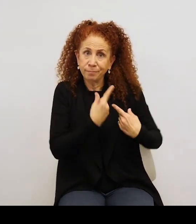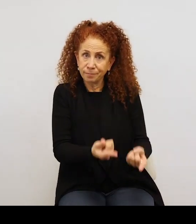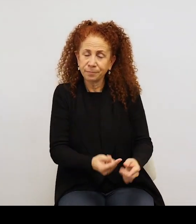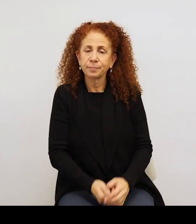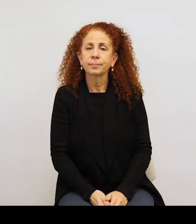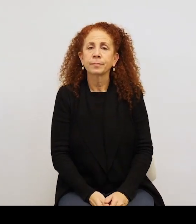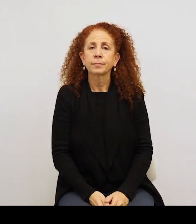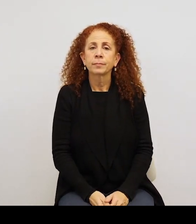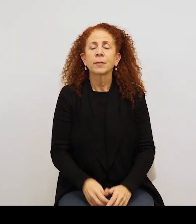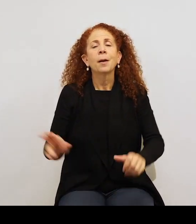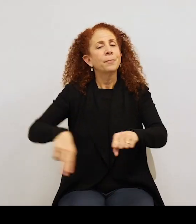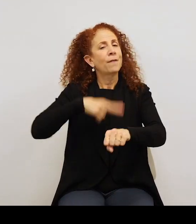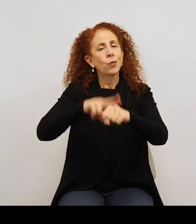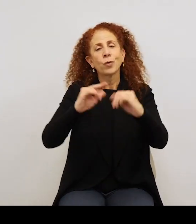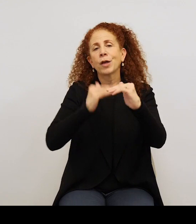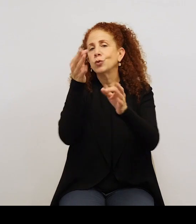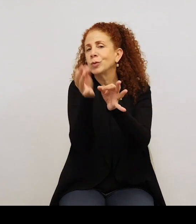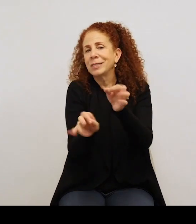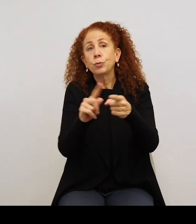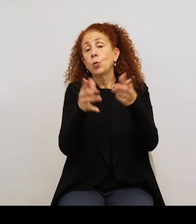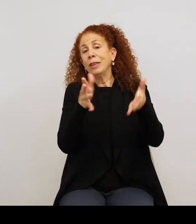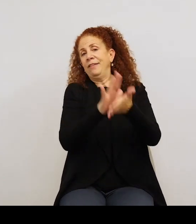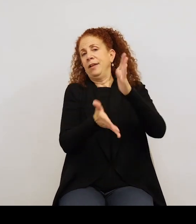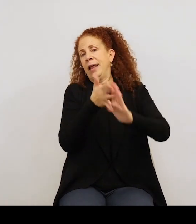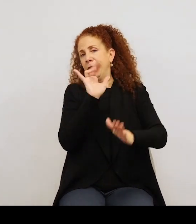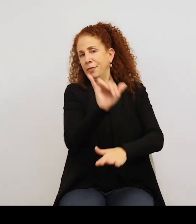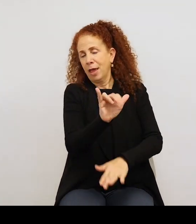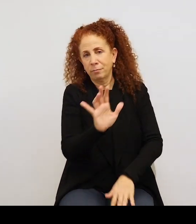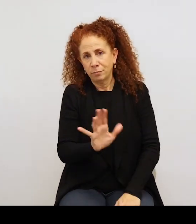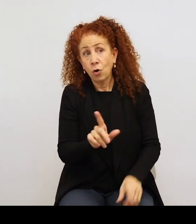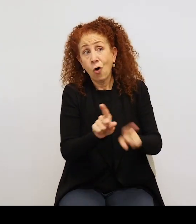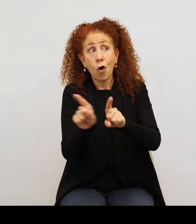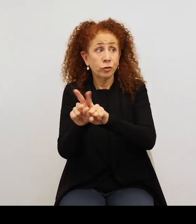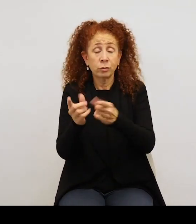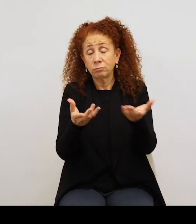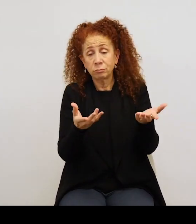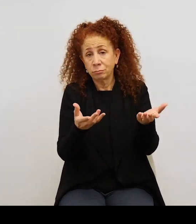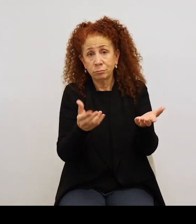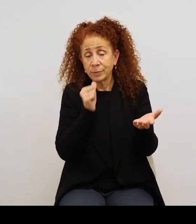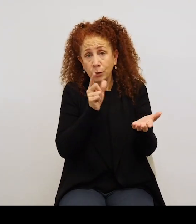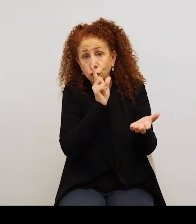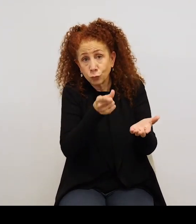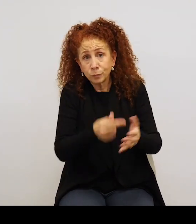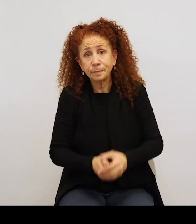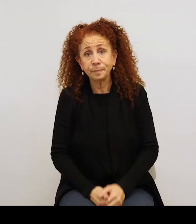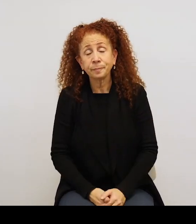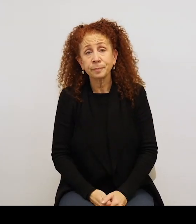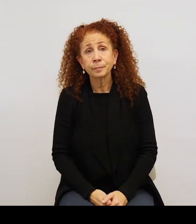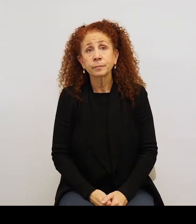But it would, of course, be too simple to leave it at that, and it would also be untrue.